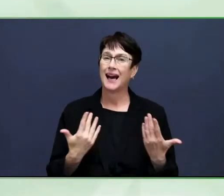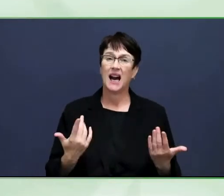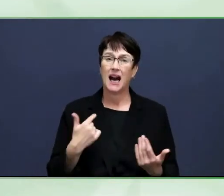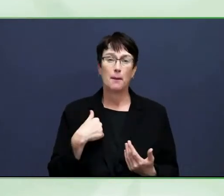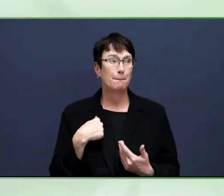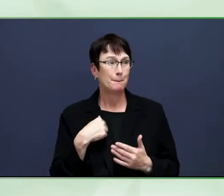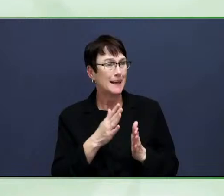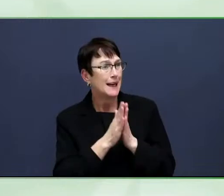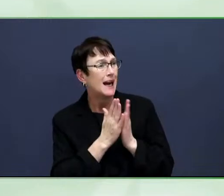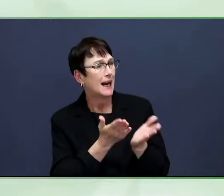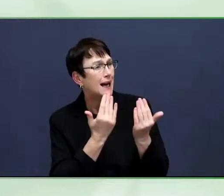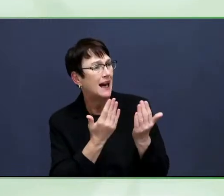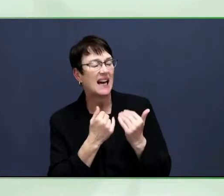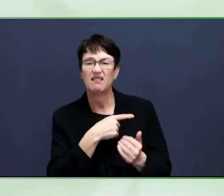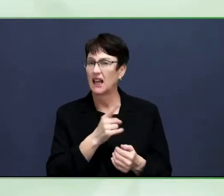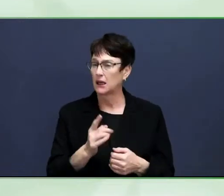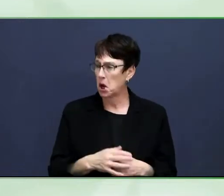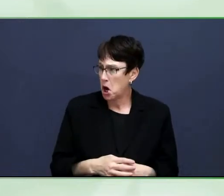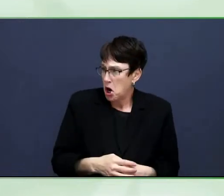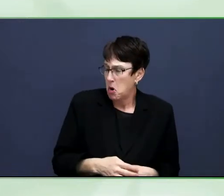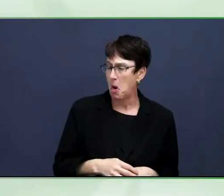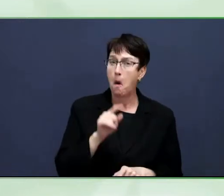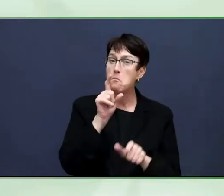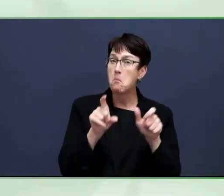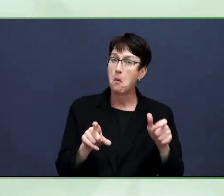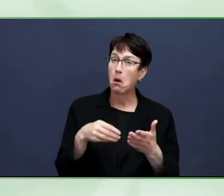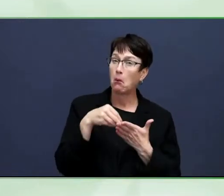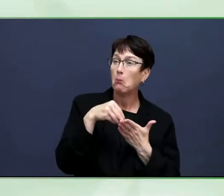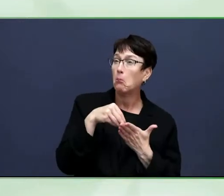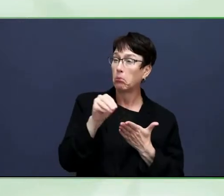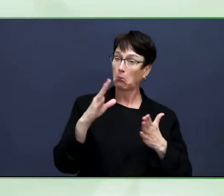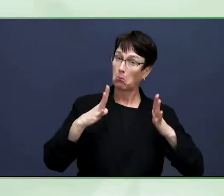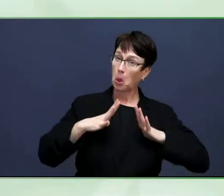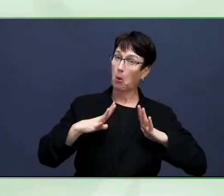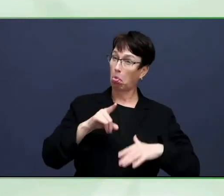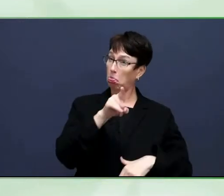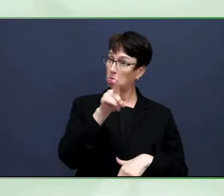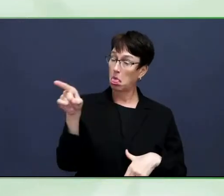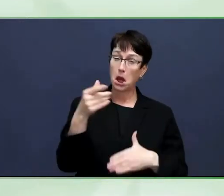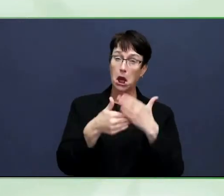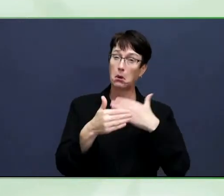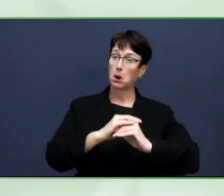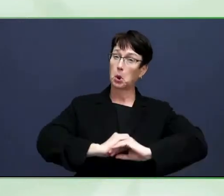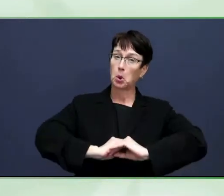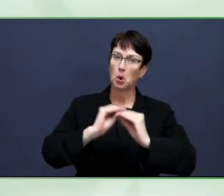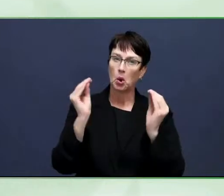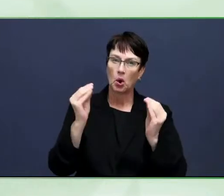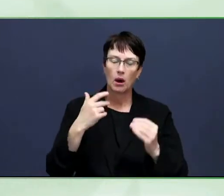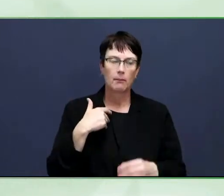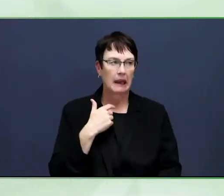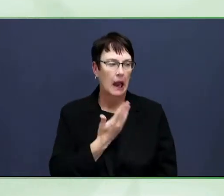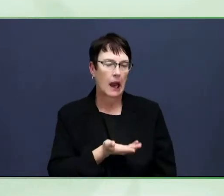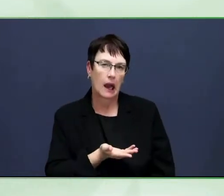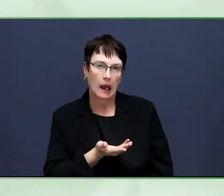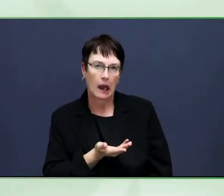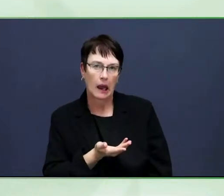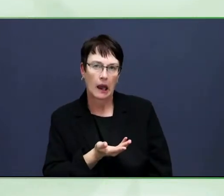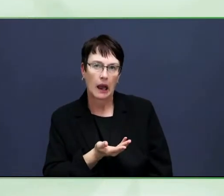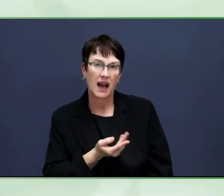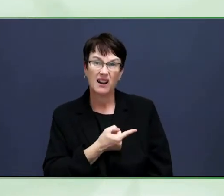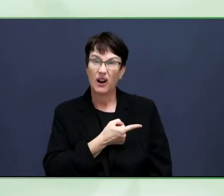There was a big slice of the cake for them to tackle that they were not approaching.